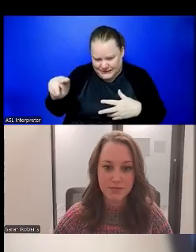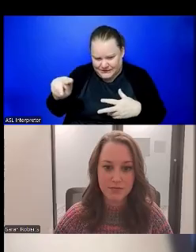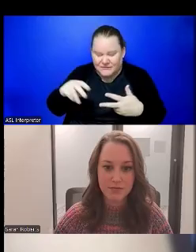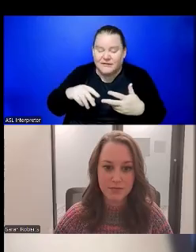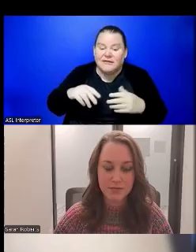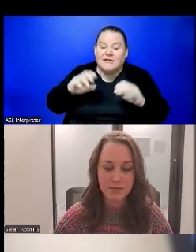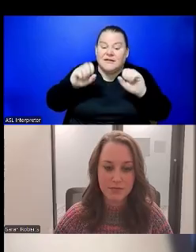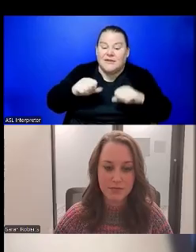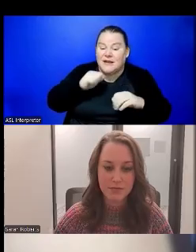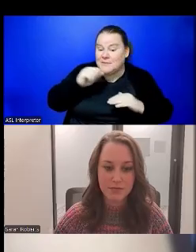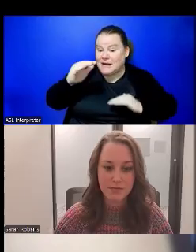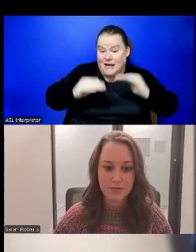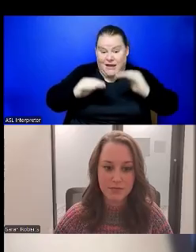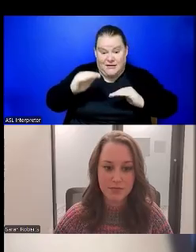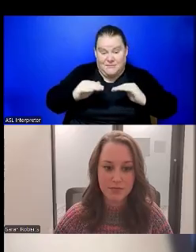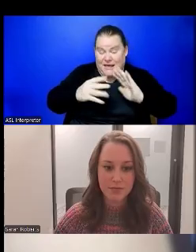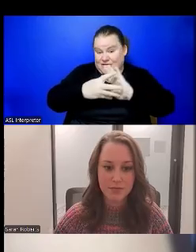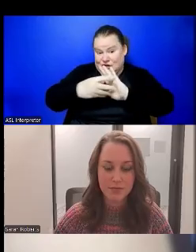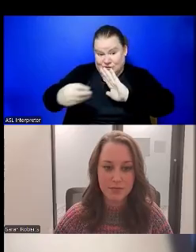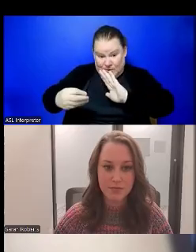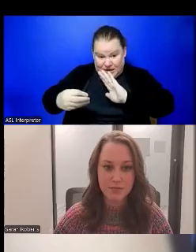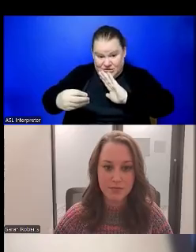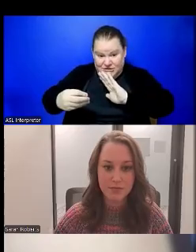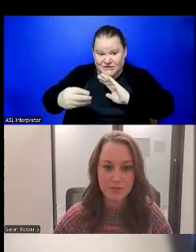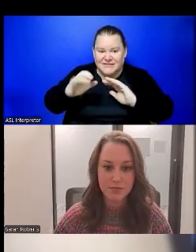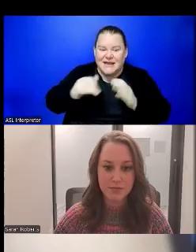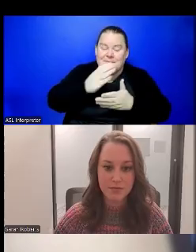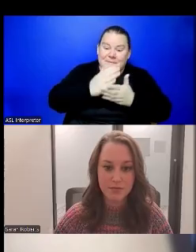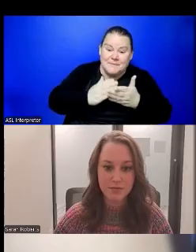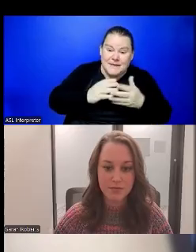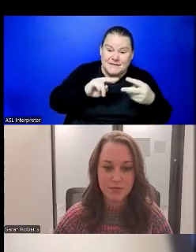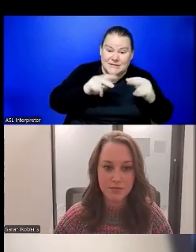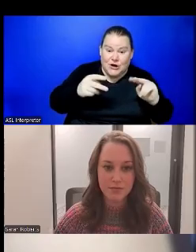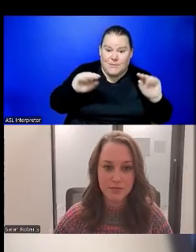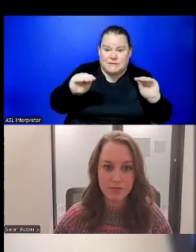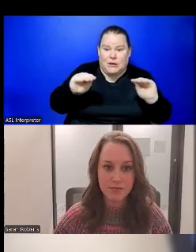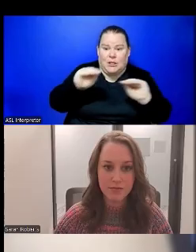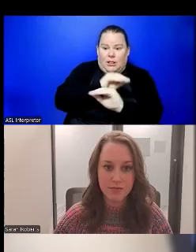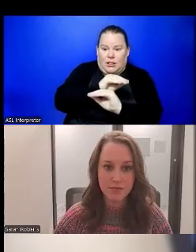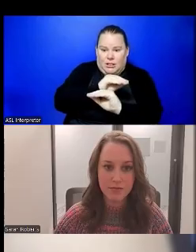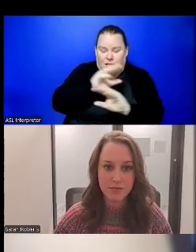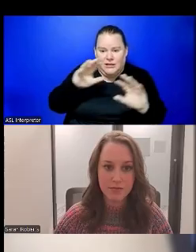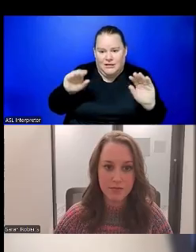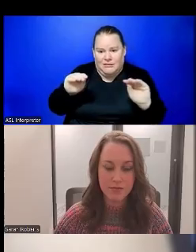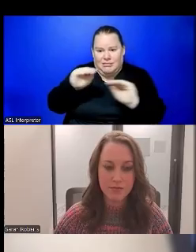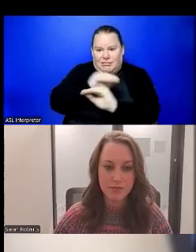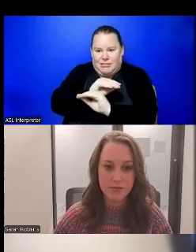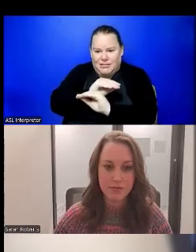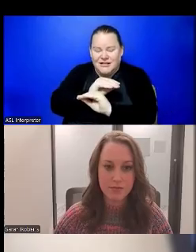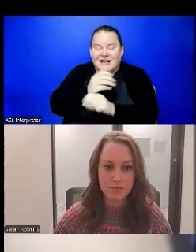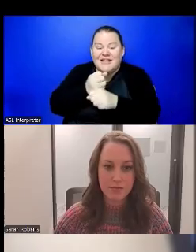translocation, and this is where pieces of the chromosome swap places in a way that causes the genetic material on the paternal